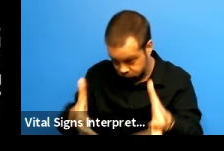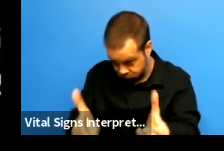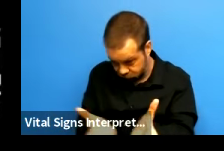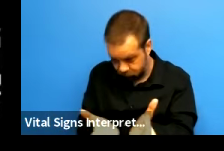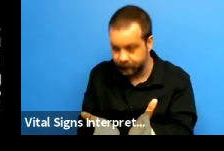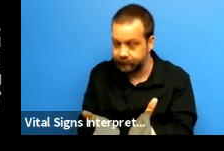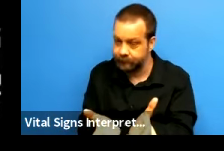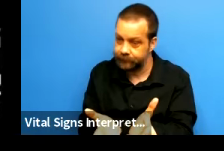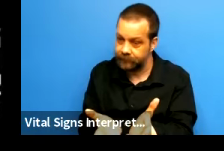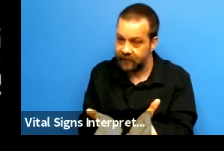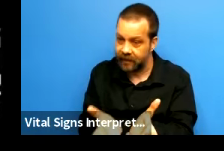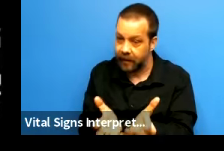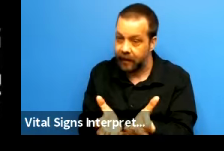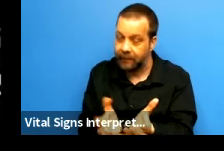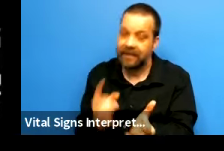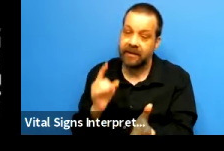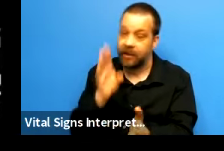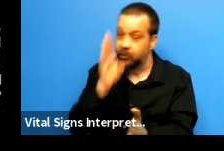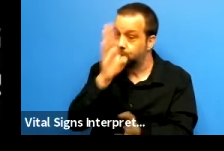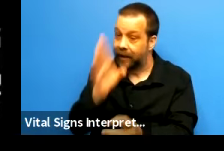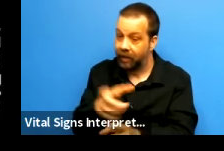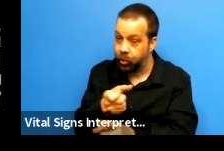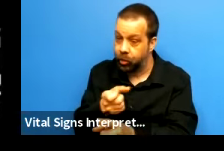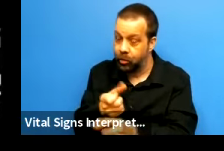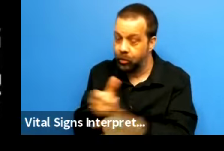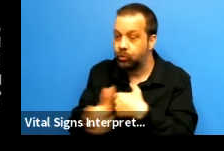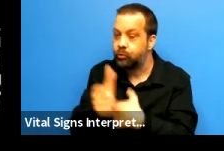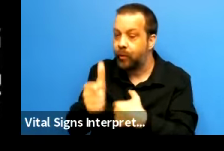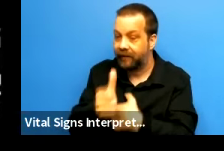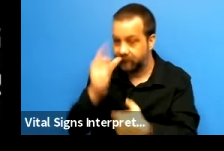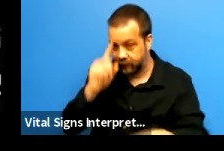that can be a direct threat to the safety of others.